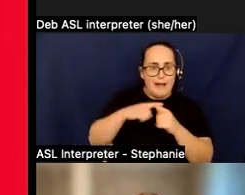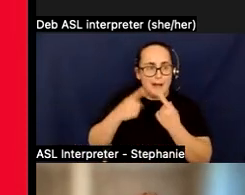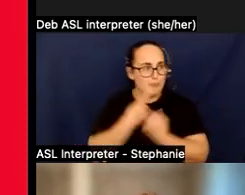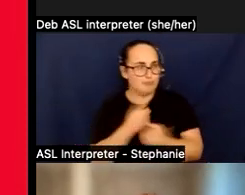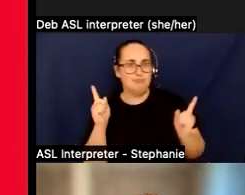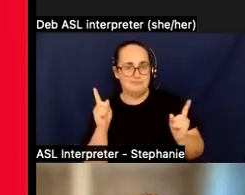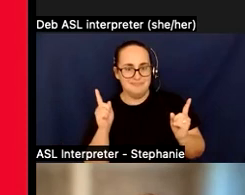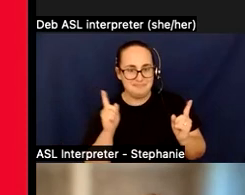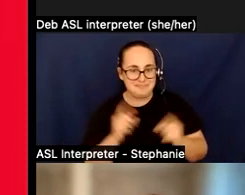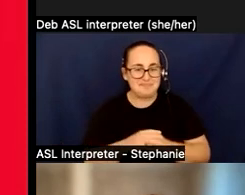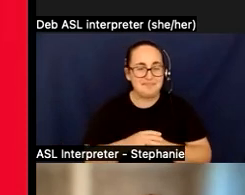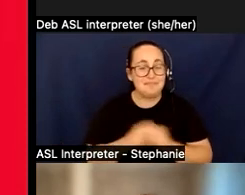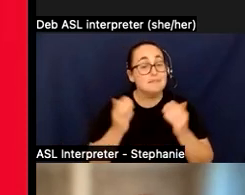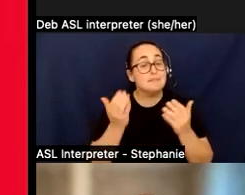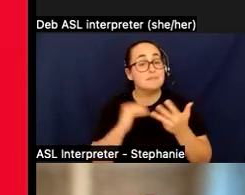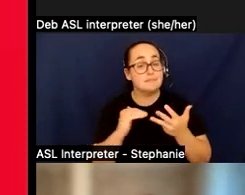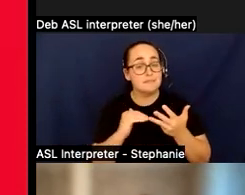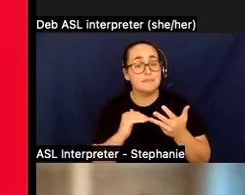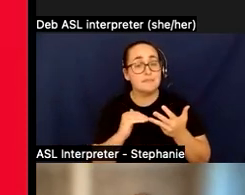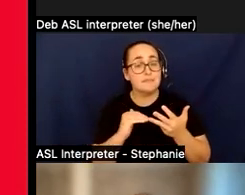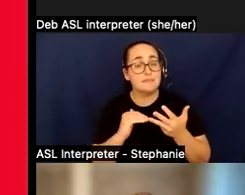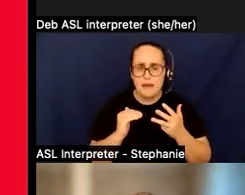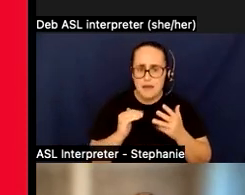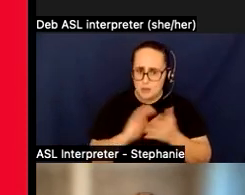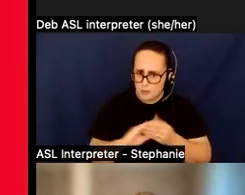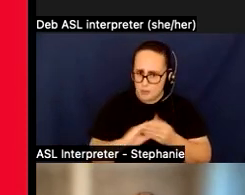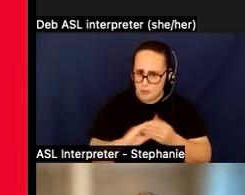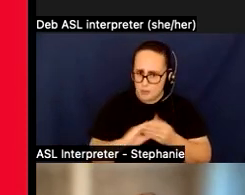Explore stories of your community. So a little bit similar to number three but a